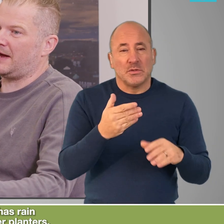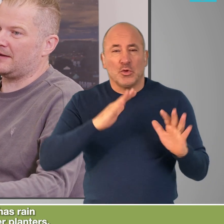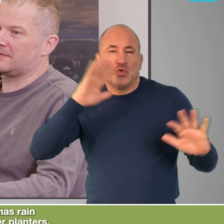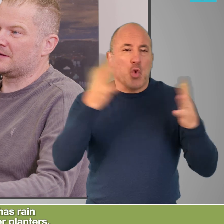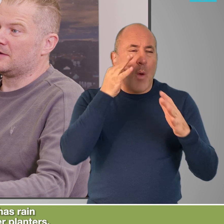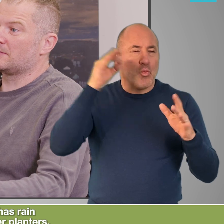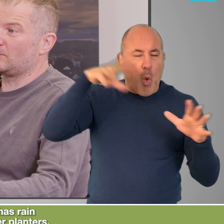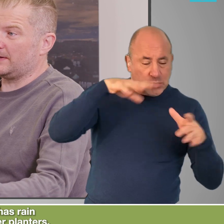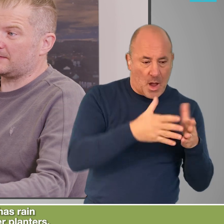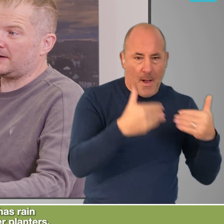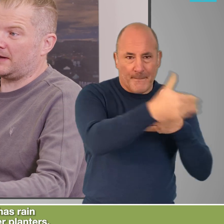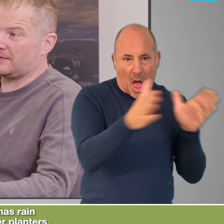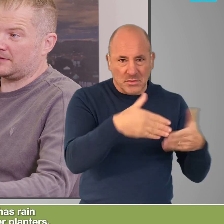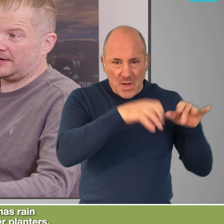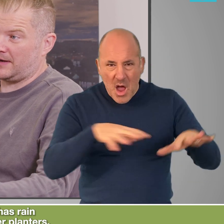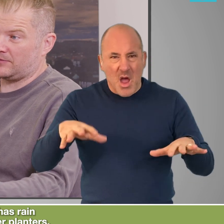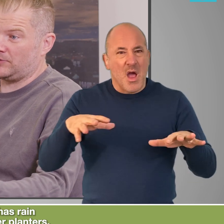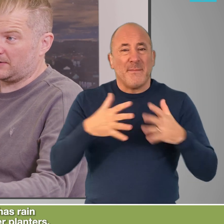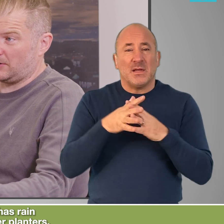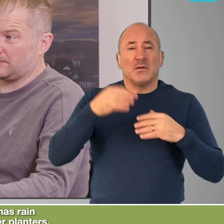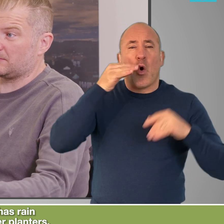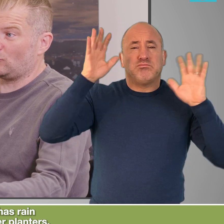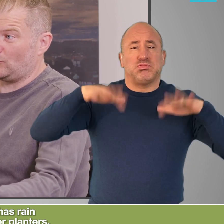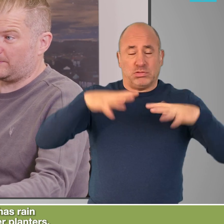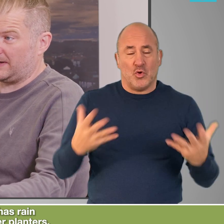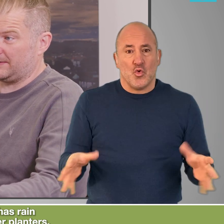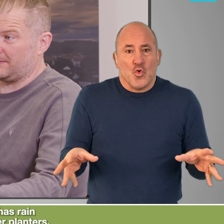it has swales, it has rain gardens, stormwater planters,